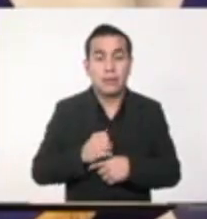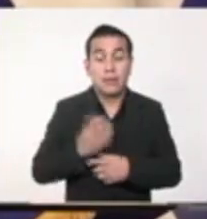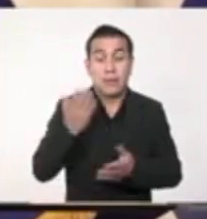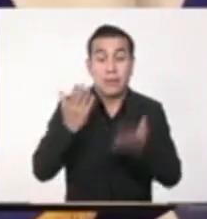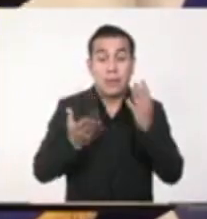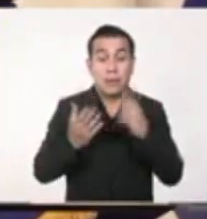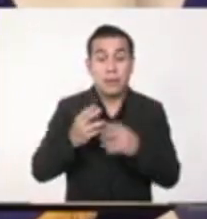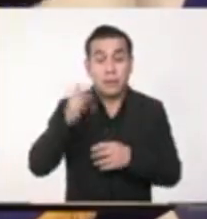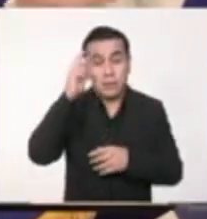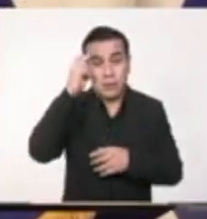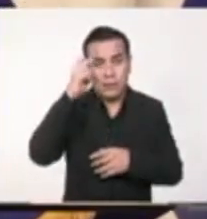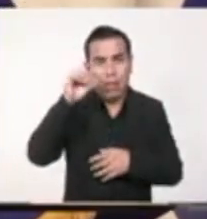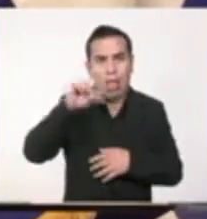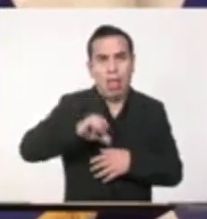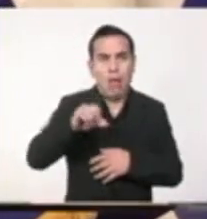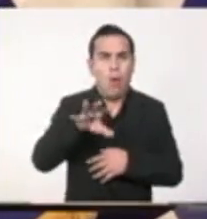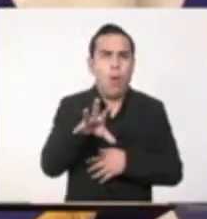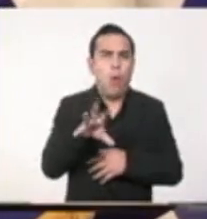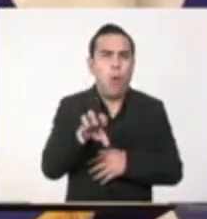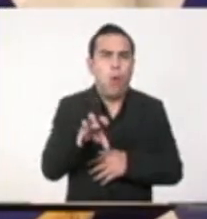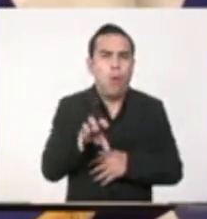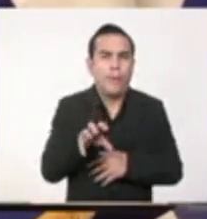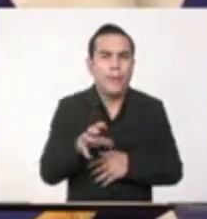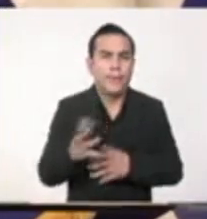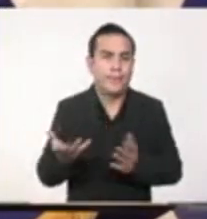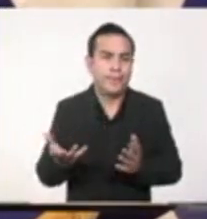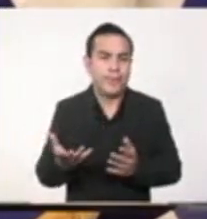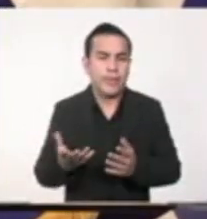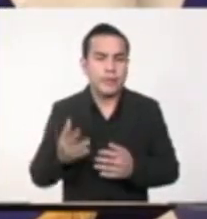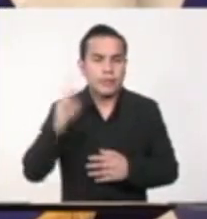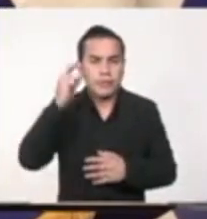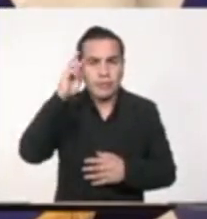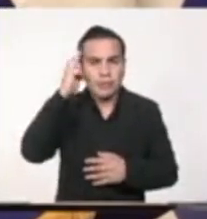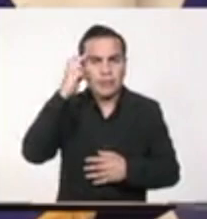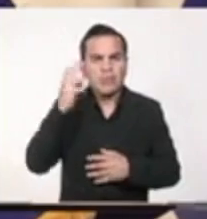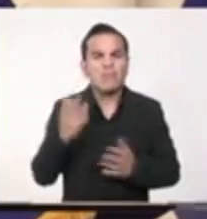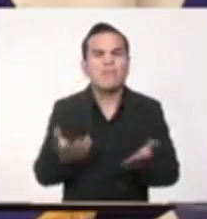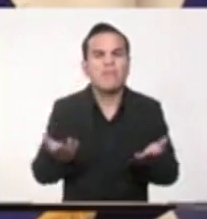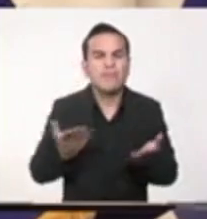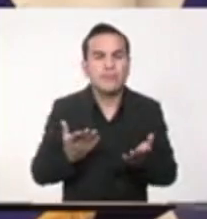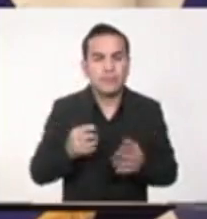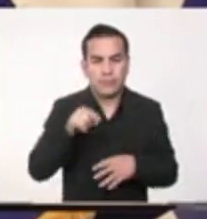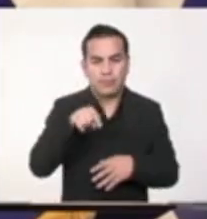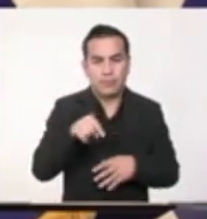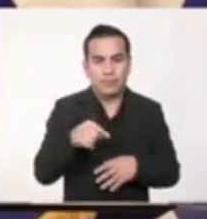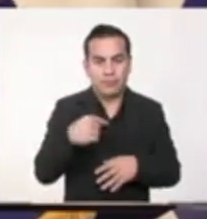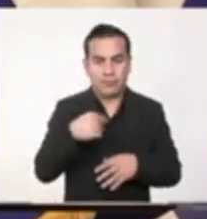suddenly he turns bad and starts stealing or receiving money down the table for changing a vote. There, then, let me be,